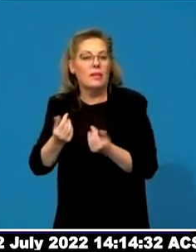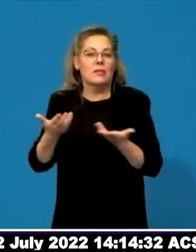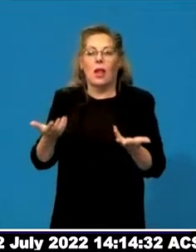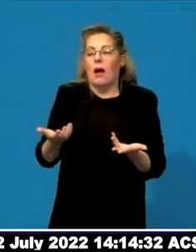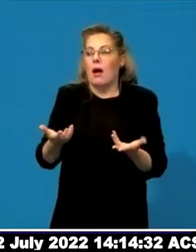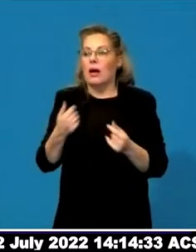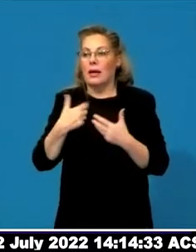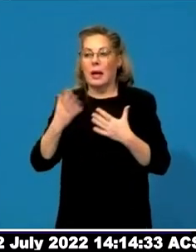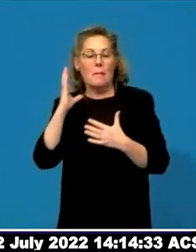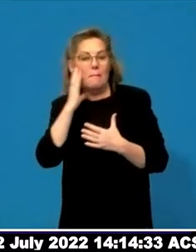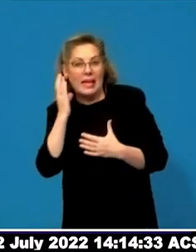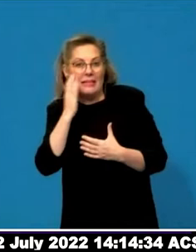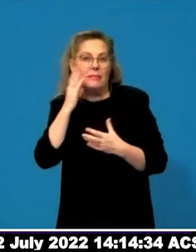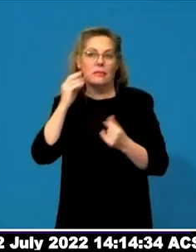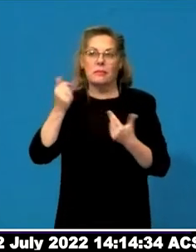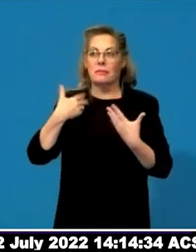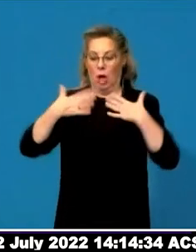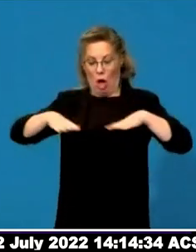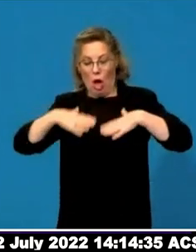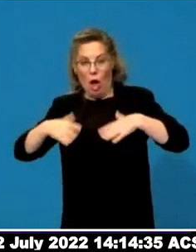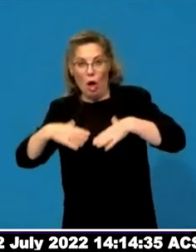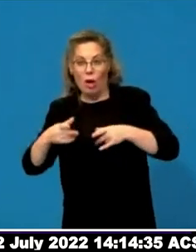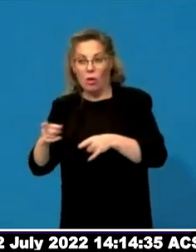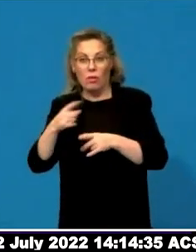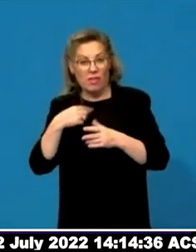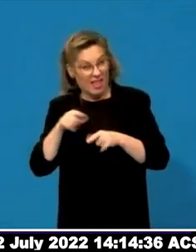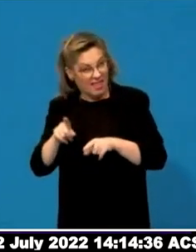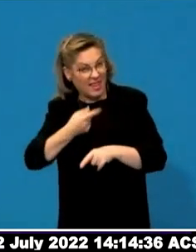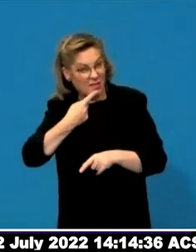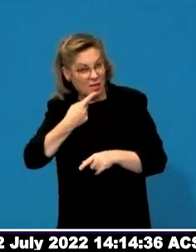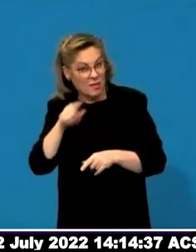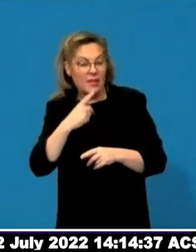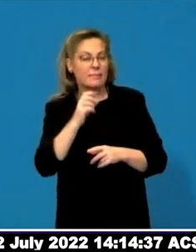And does that mean that people who might be eligible to participate